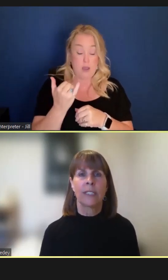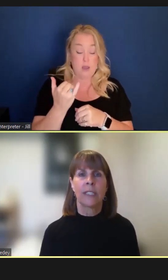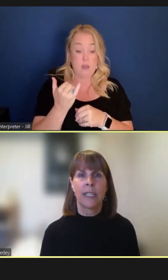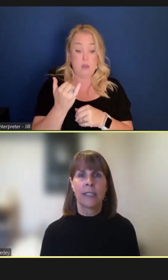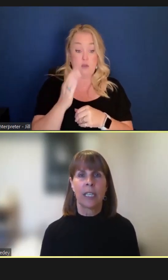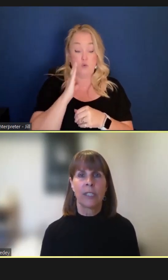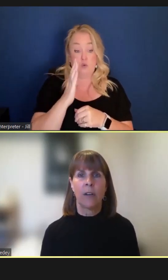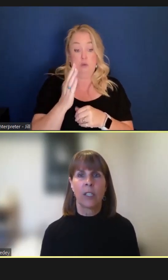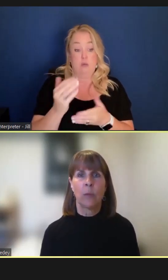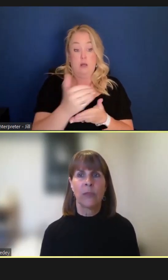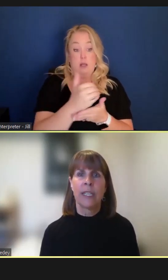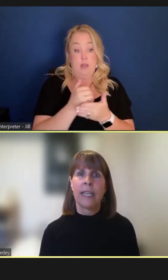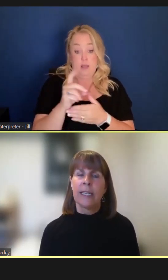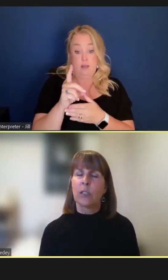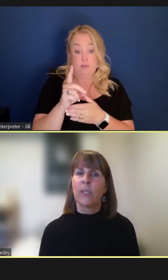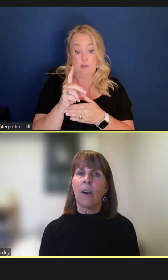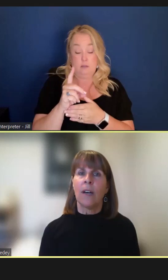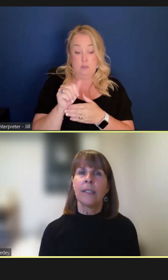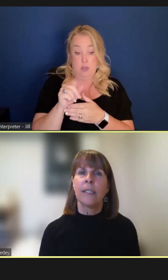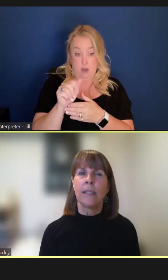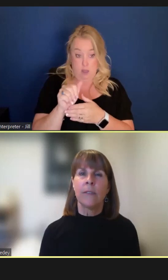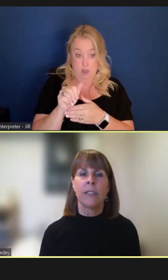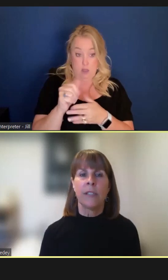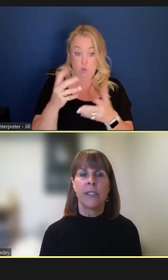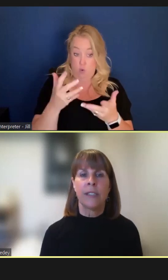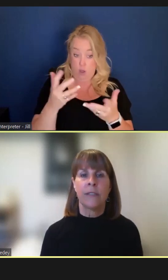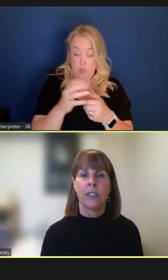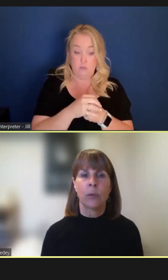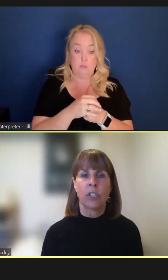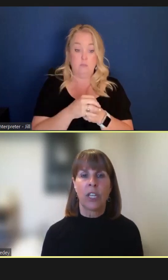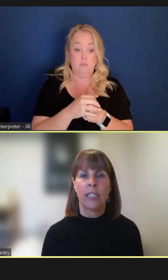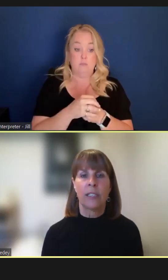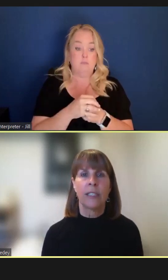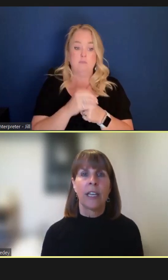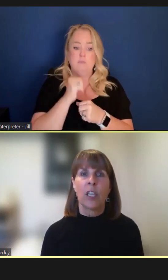collect language outcomes is beyond the level of the individual child they may